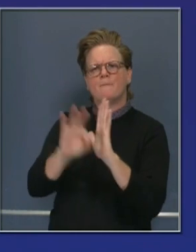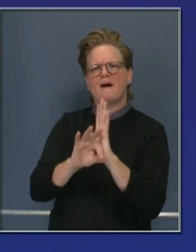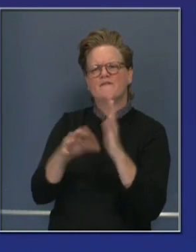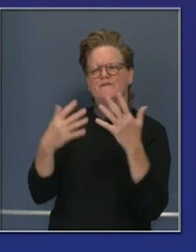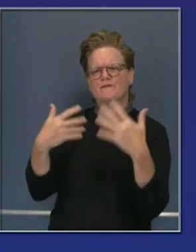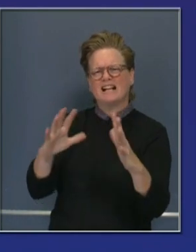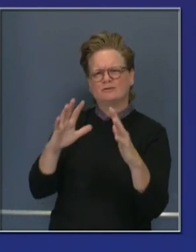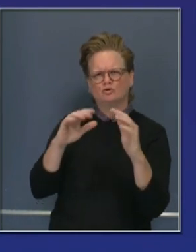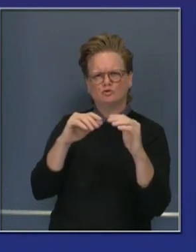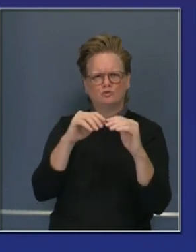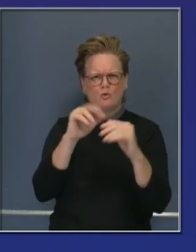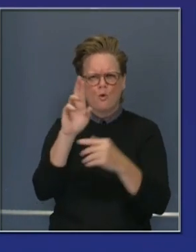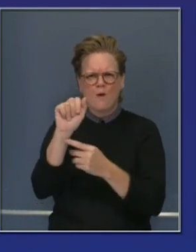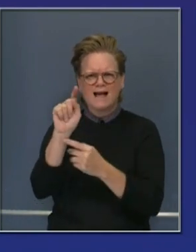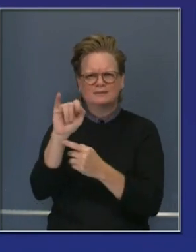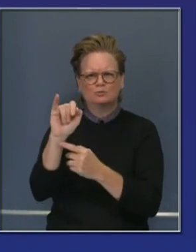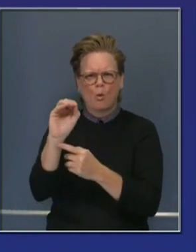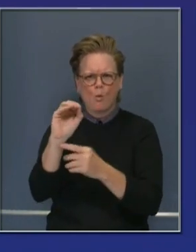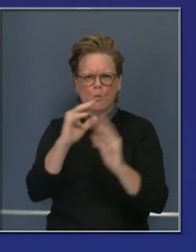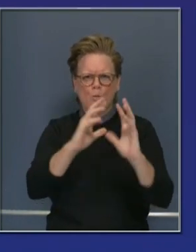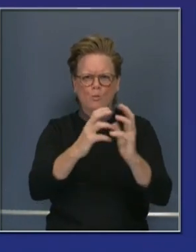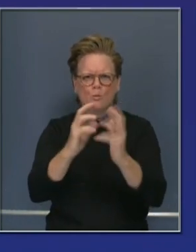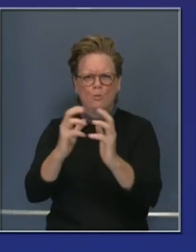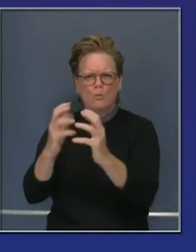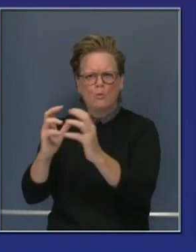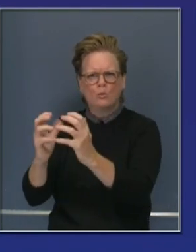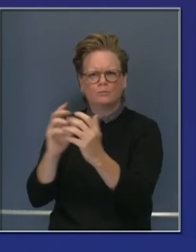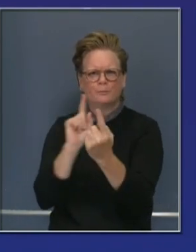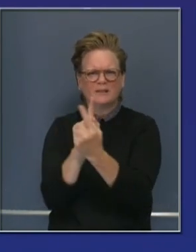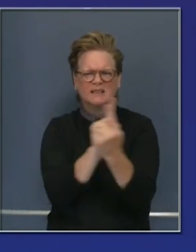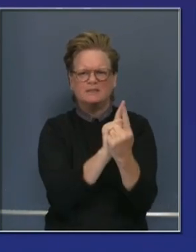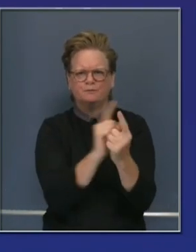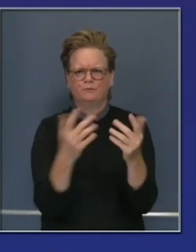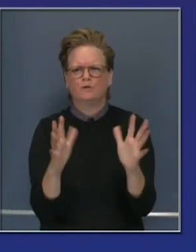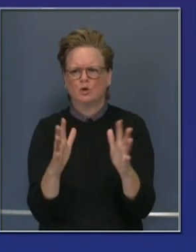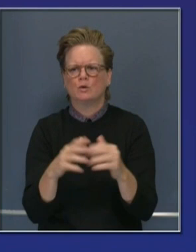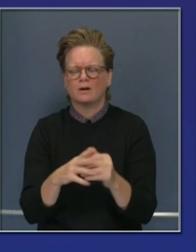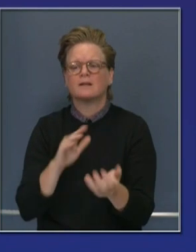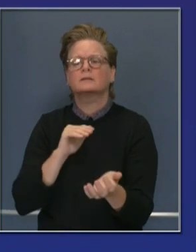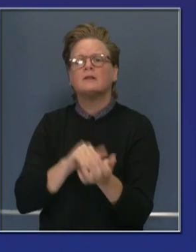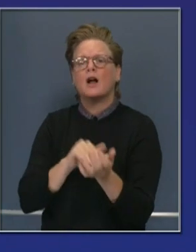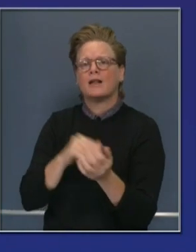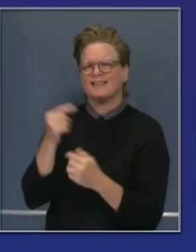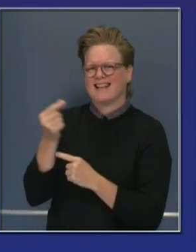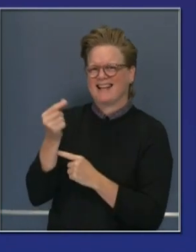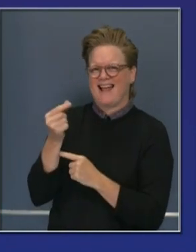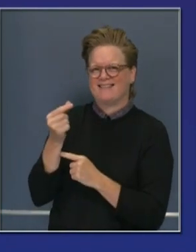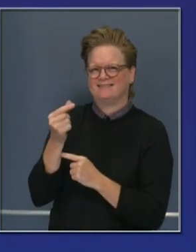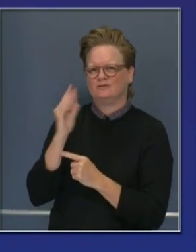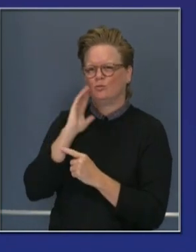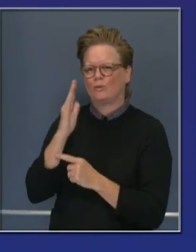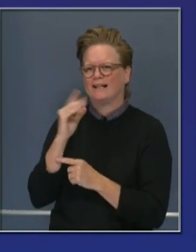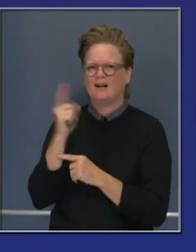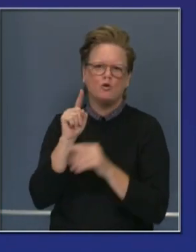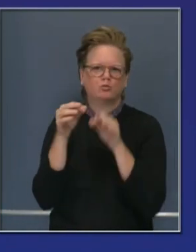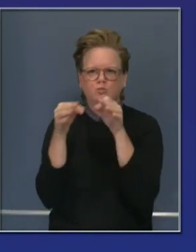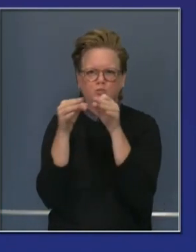6% OVER THE LAST TWO WEEK. BUT YOU WOULD BE ON THE PURPLE US IF THERE IS A NUMBER OF CASES THAT WERE MORE THAN SEVEN PER HUNDRED 100,000 POPULATION YOU WILL REMAIN ON THE PURPLE TIERS LIST.